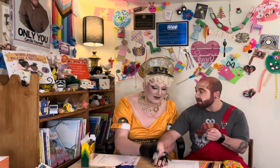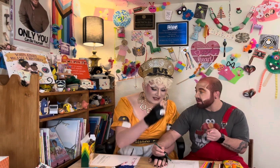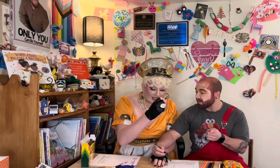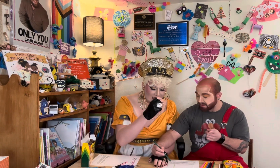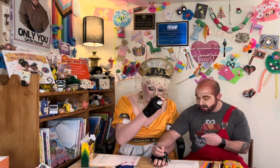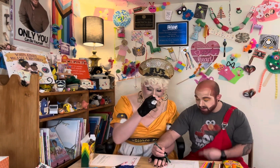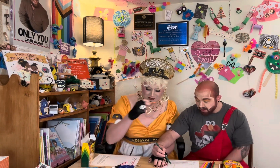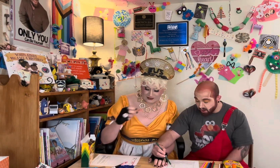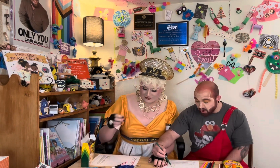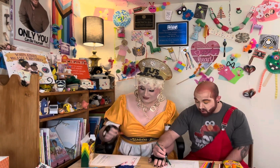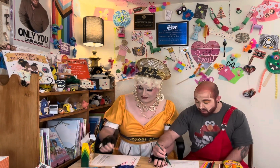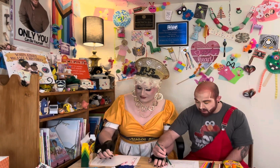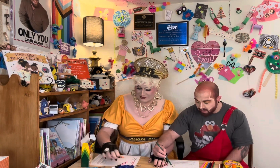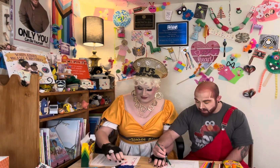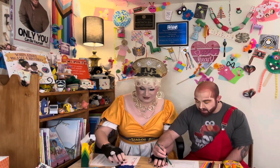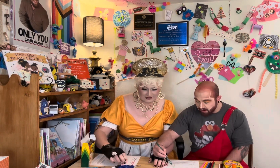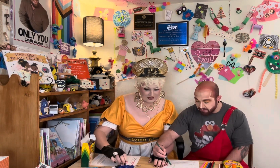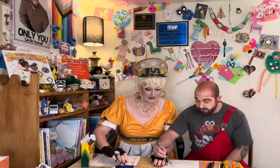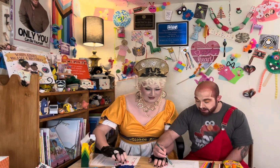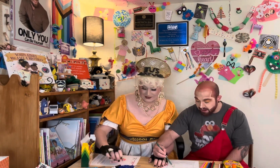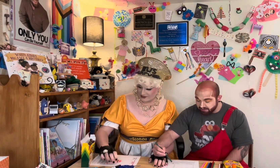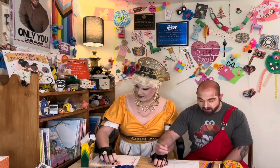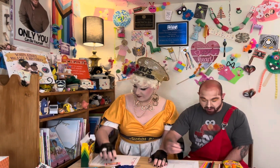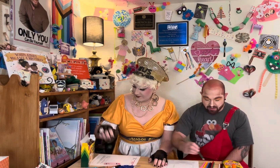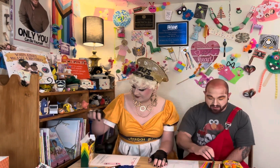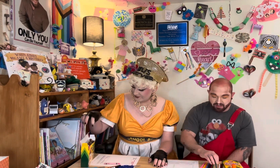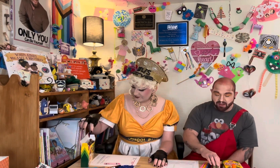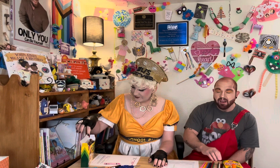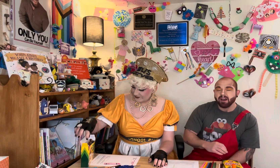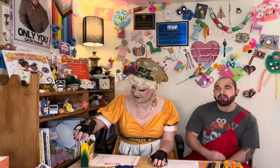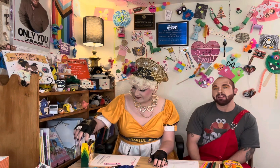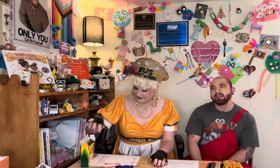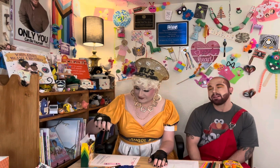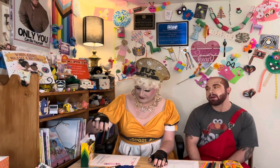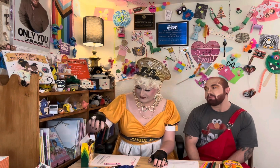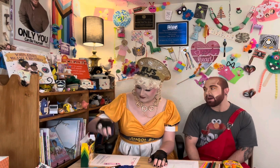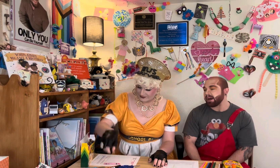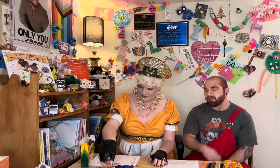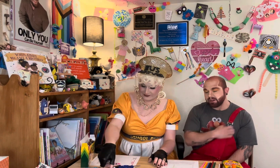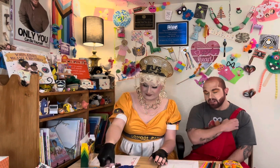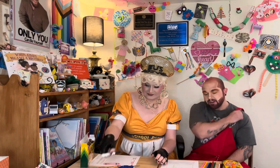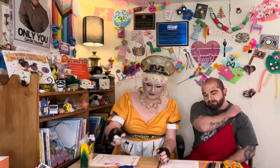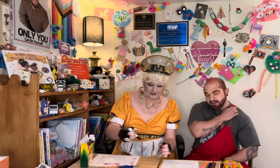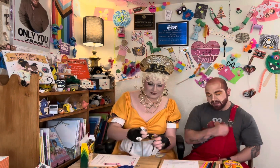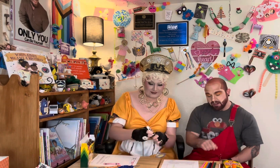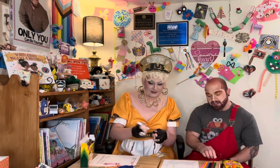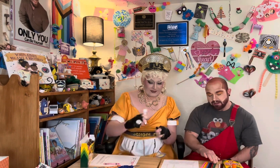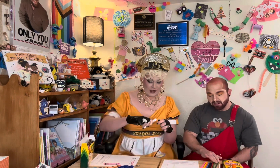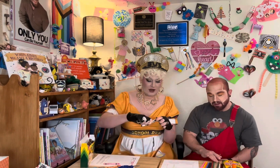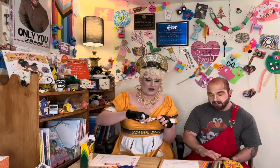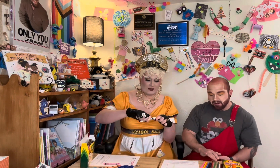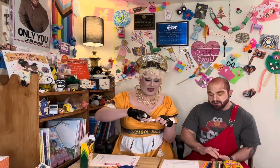I'm asking you. BUSTER: Oh. Oh! My favorite ones. Let's see. I really liked my Bad Witch outfit that I did. CALI: Oh,